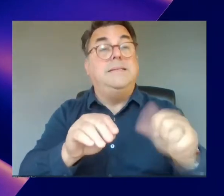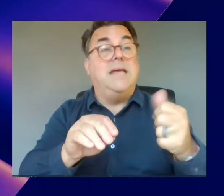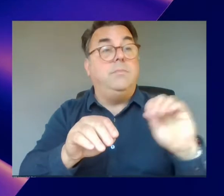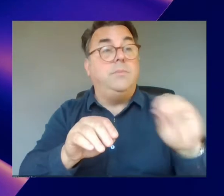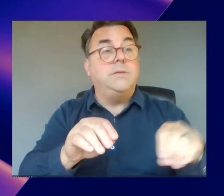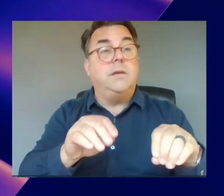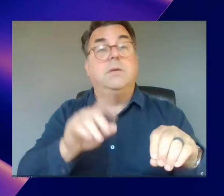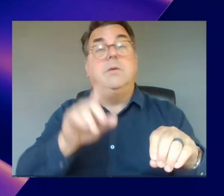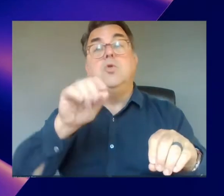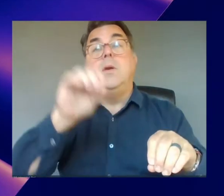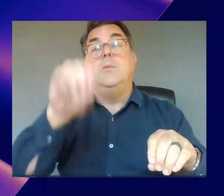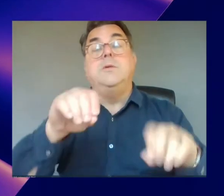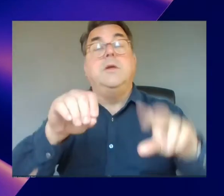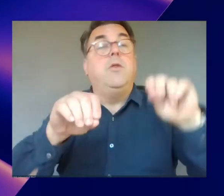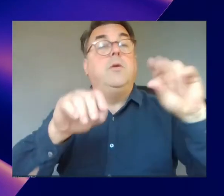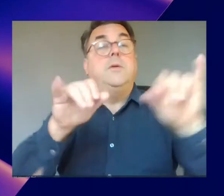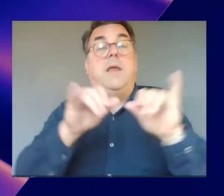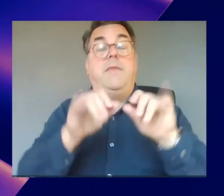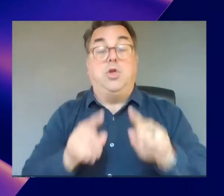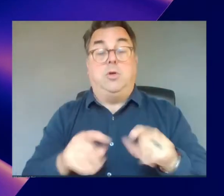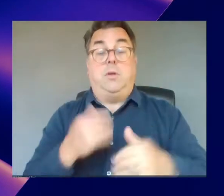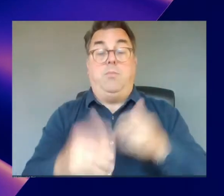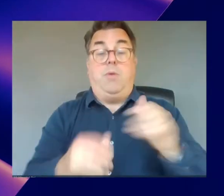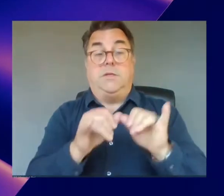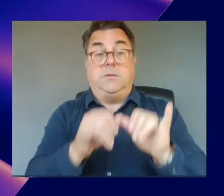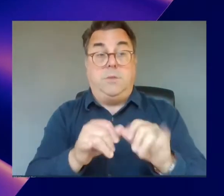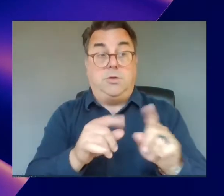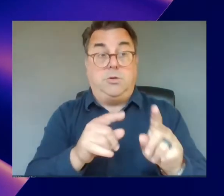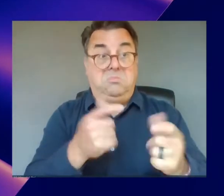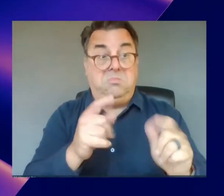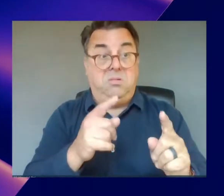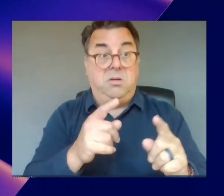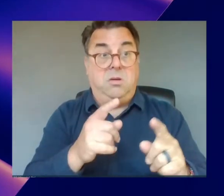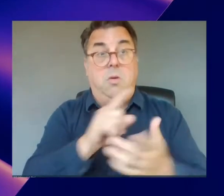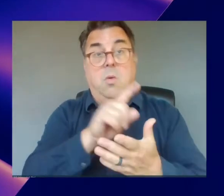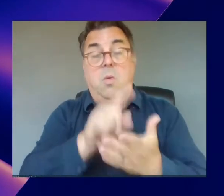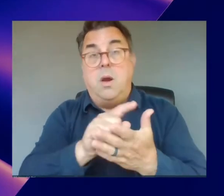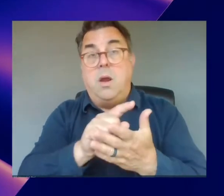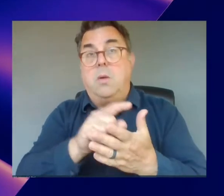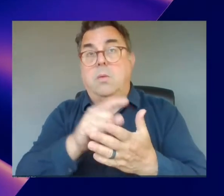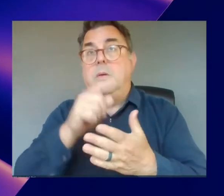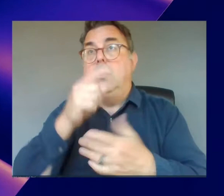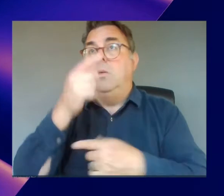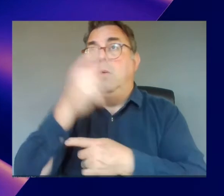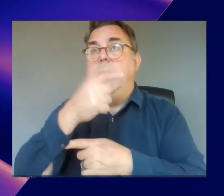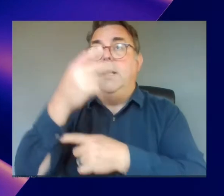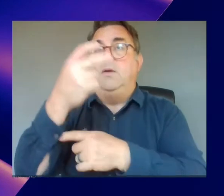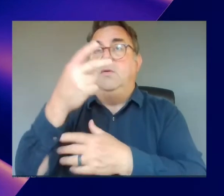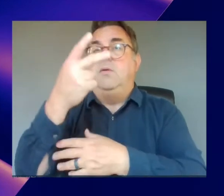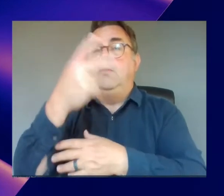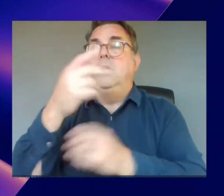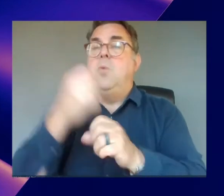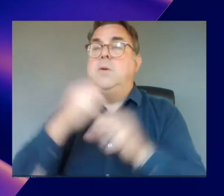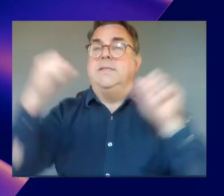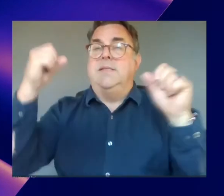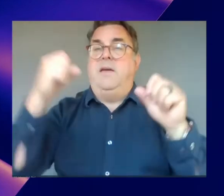and being able to measure as you go along over the course of an hour or days is a much safer way to release that software.